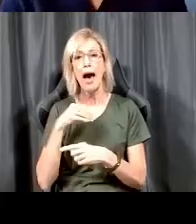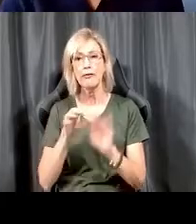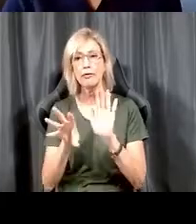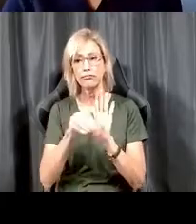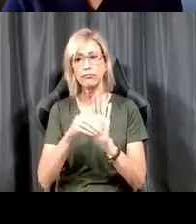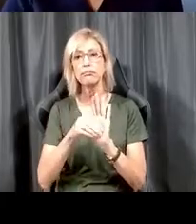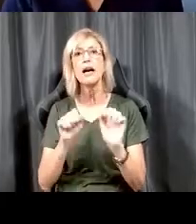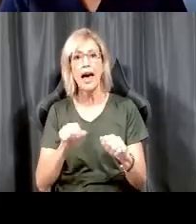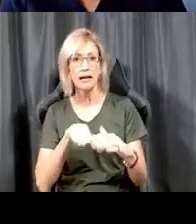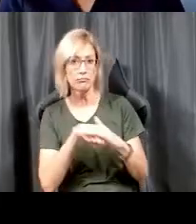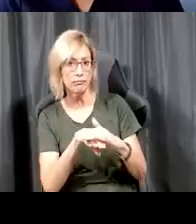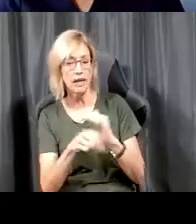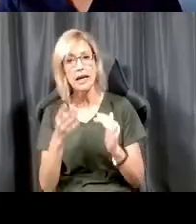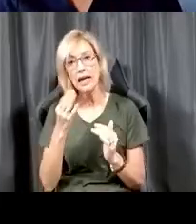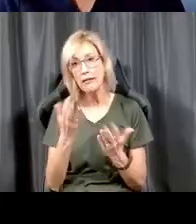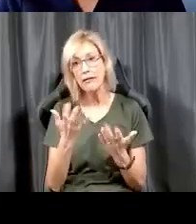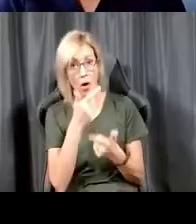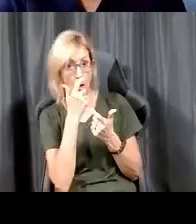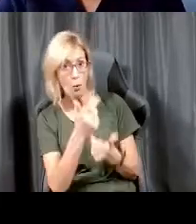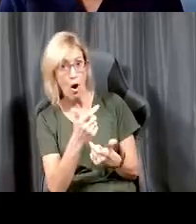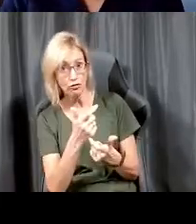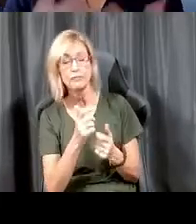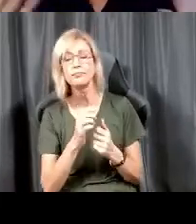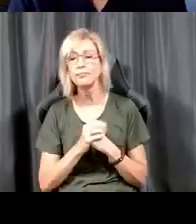missed it and wanted to watch it. It was just a brief